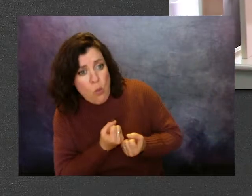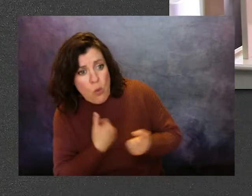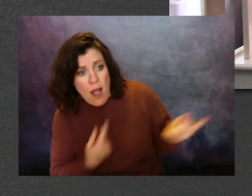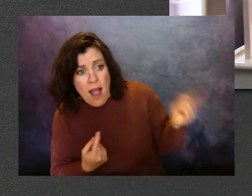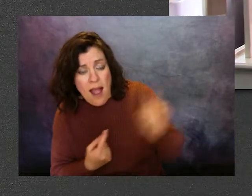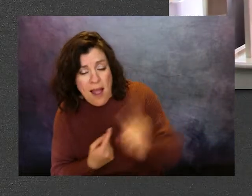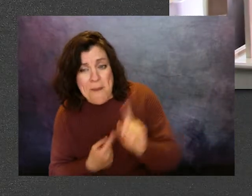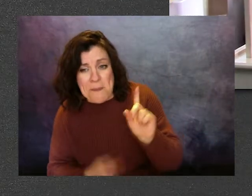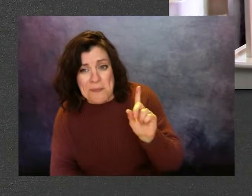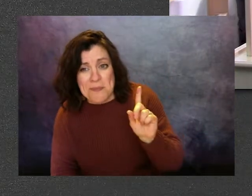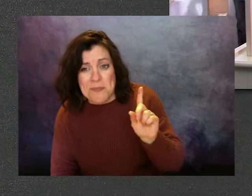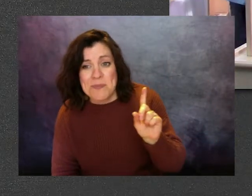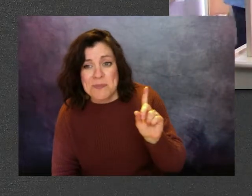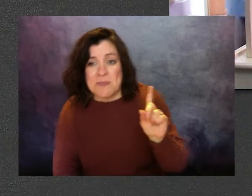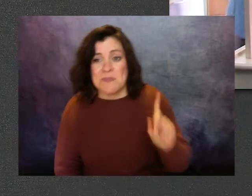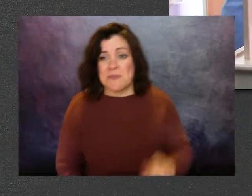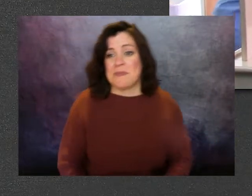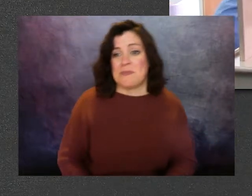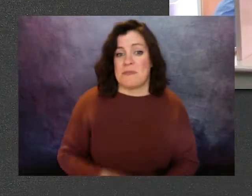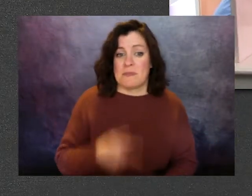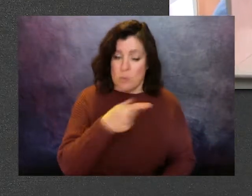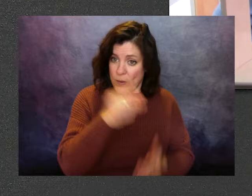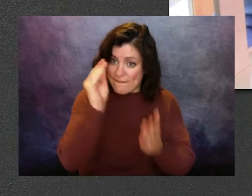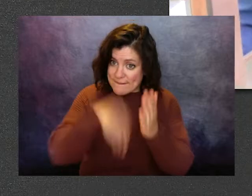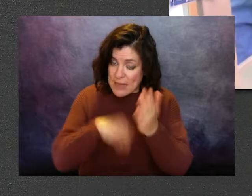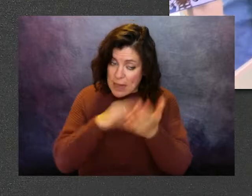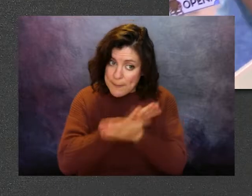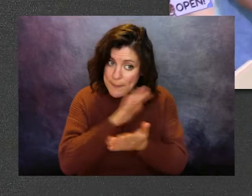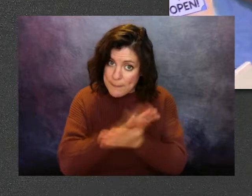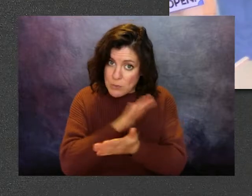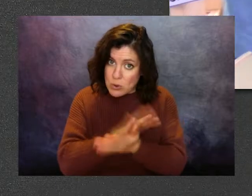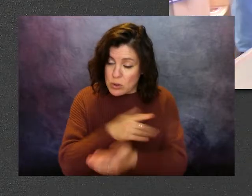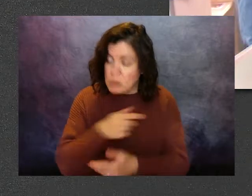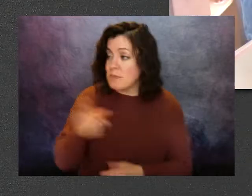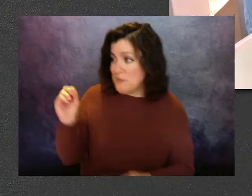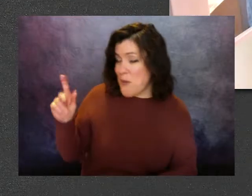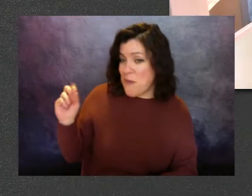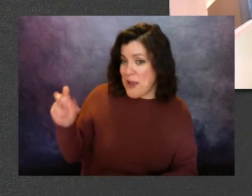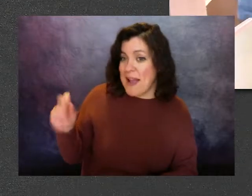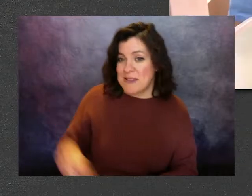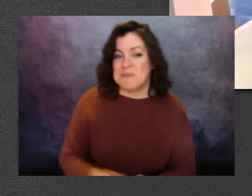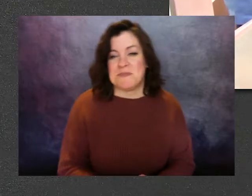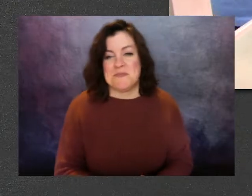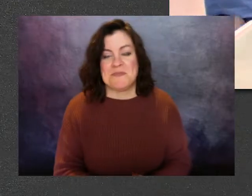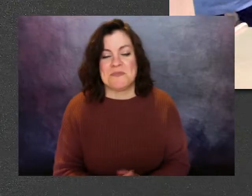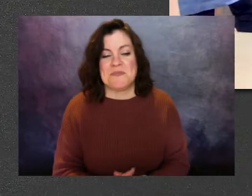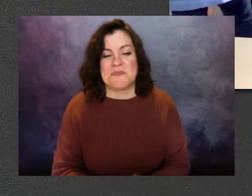And fill out this paper. Okay, this form here? Mhm-hm. Okay.